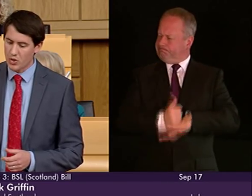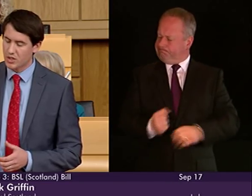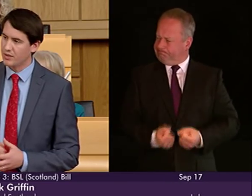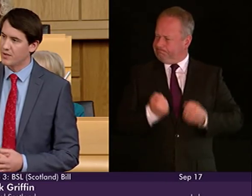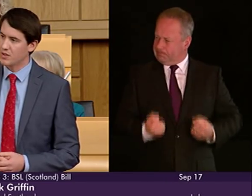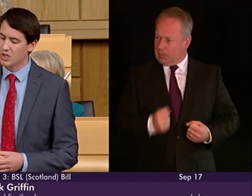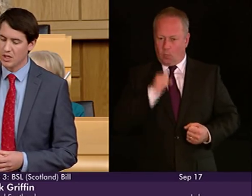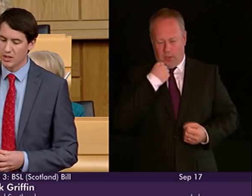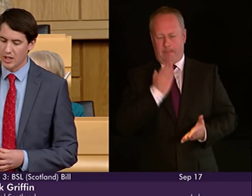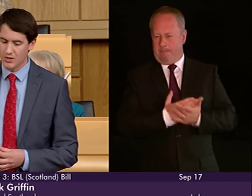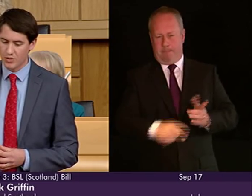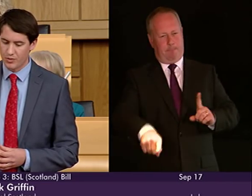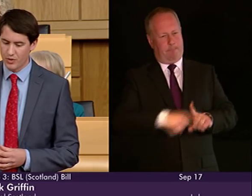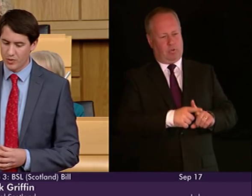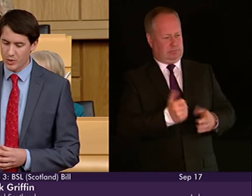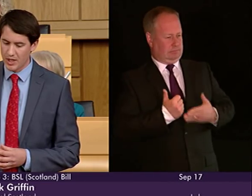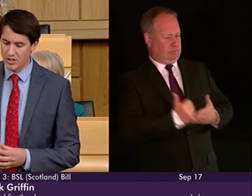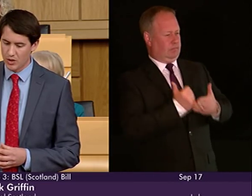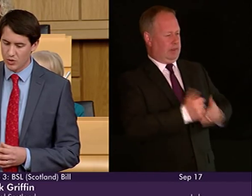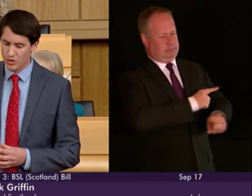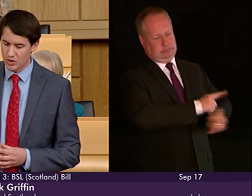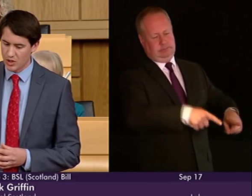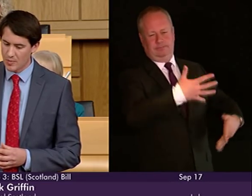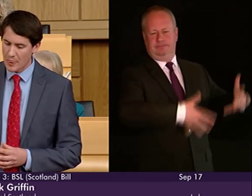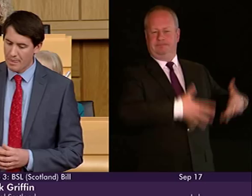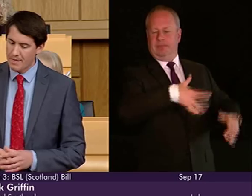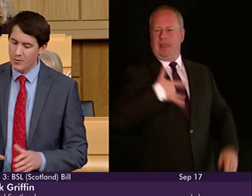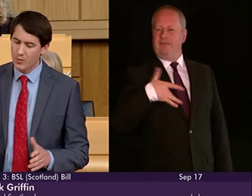a positive difference to the lives of BSL users.